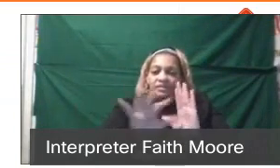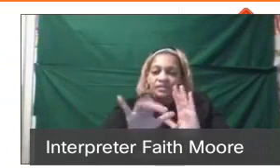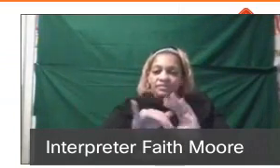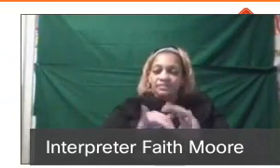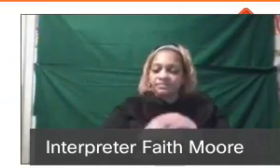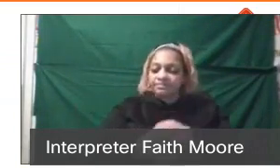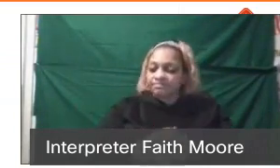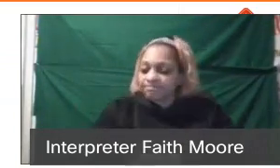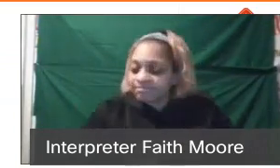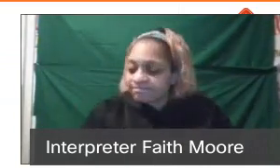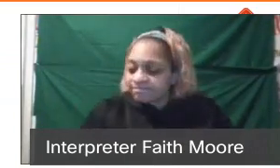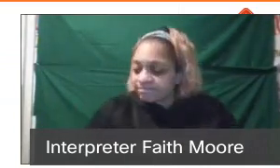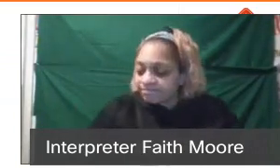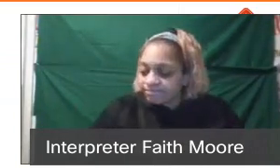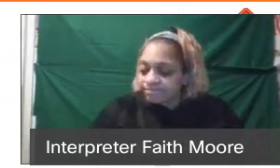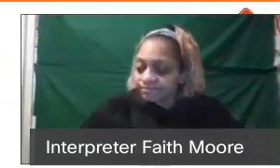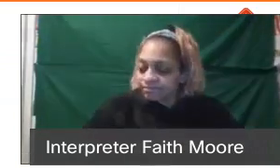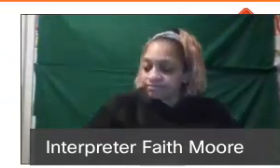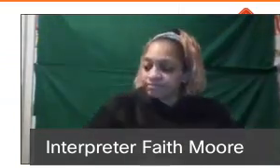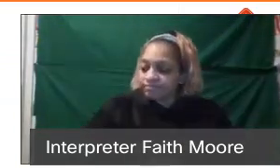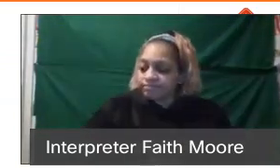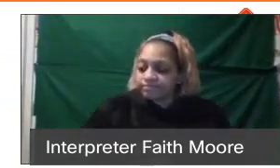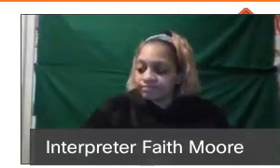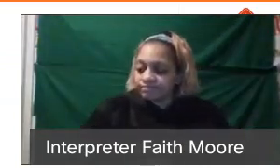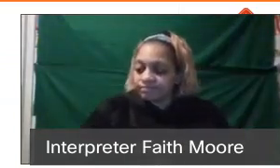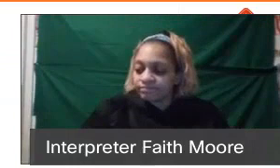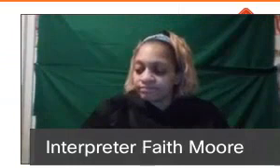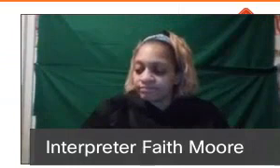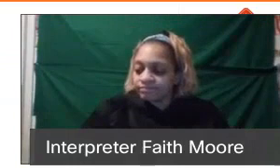Um, I will look and our goal to finish the 100%.